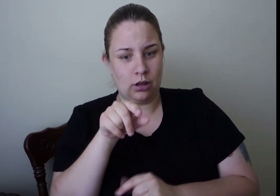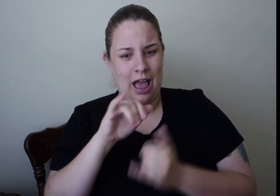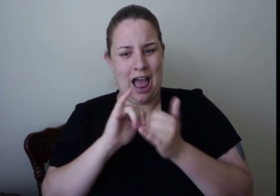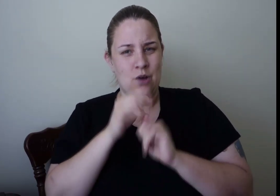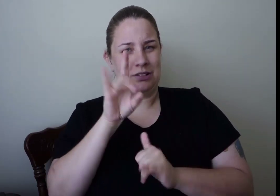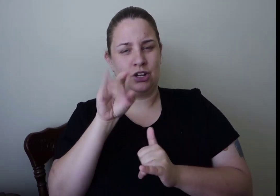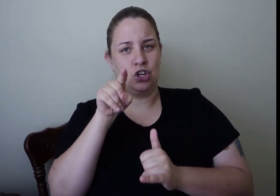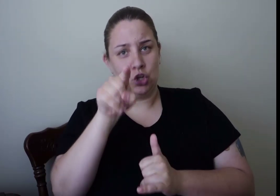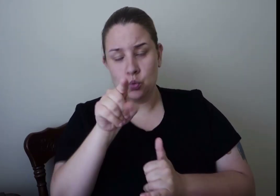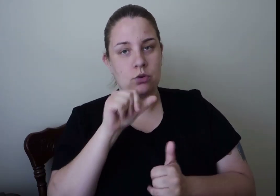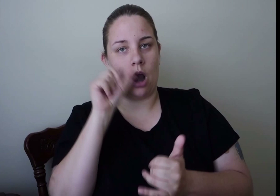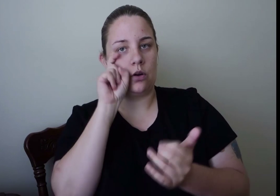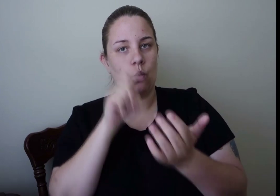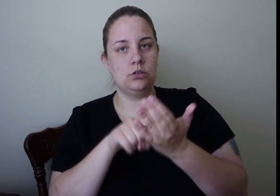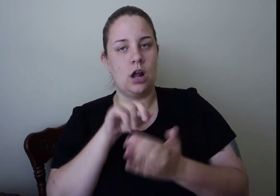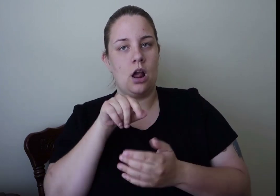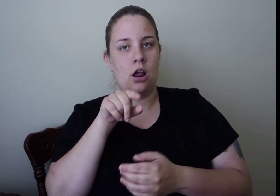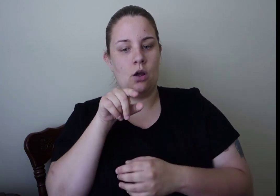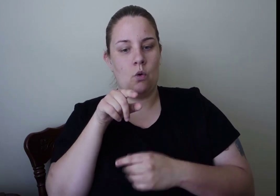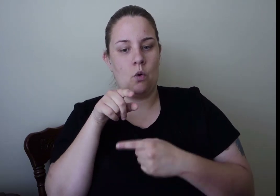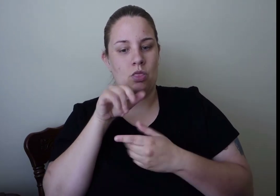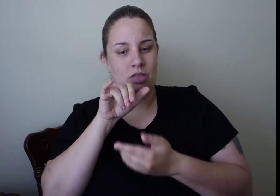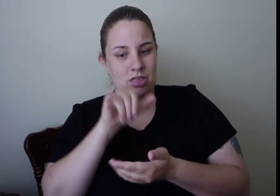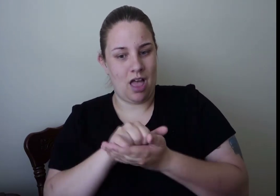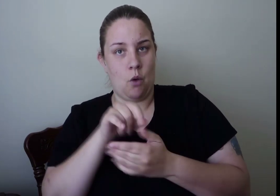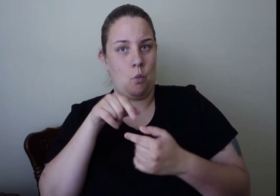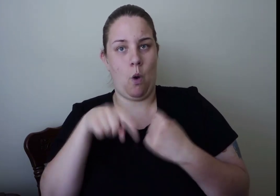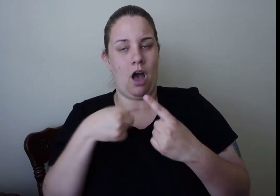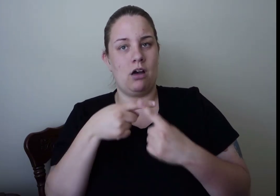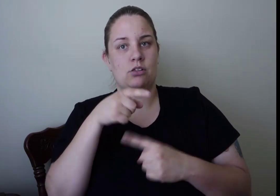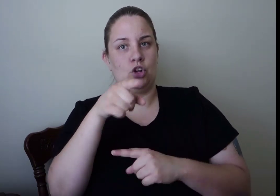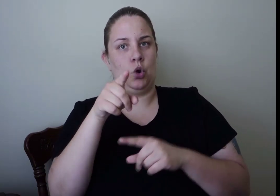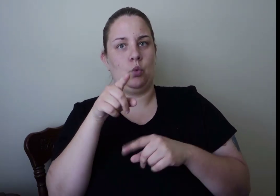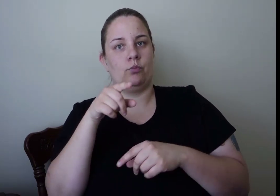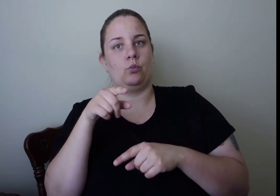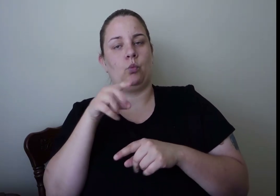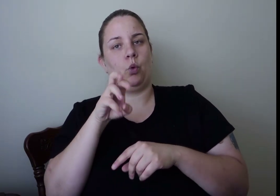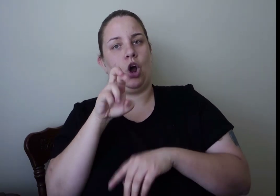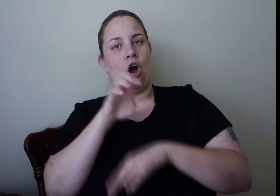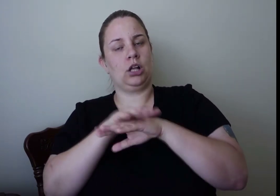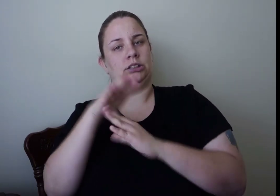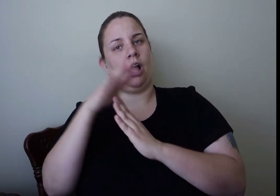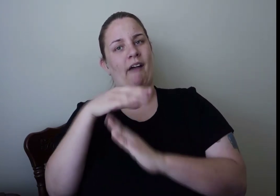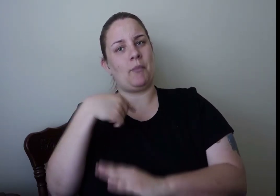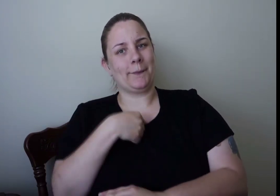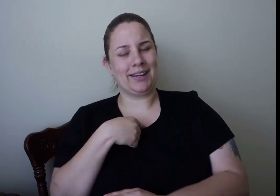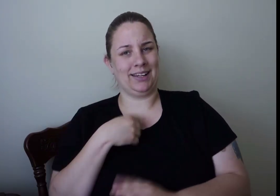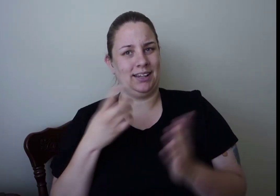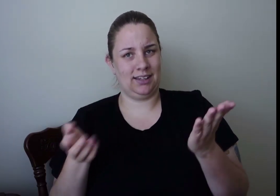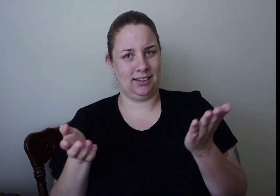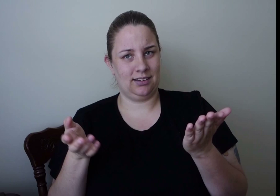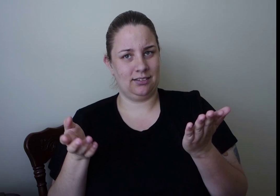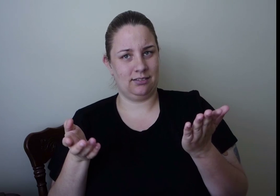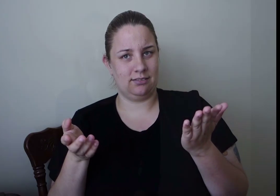How did you not notice while on top of me?